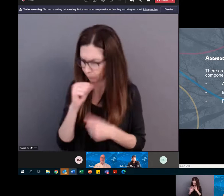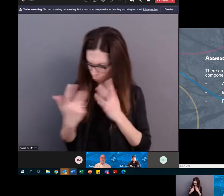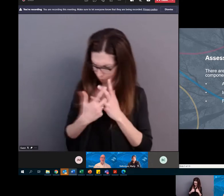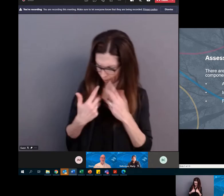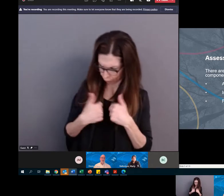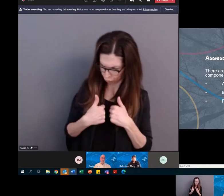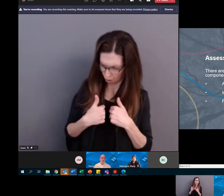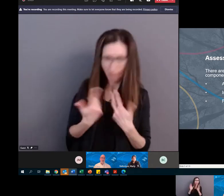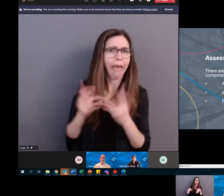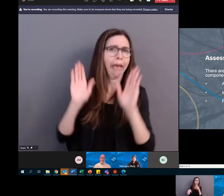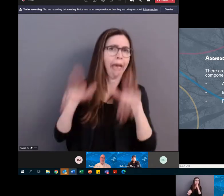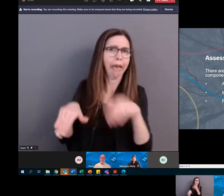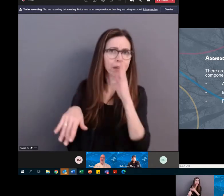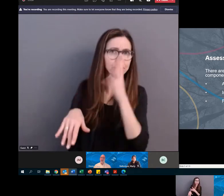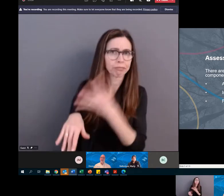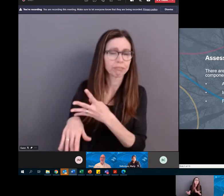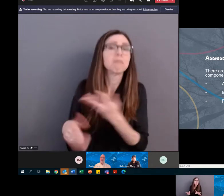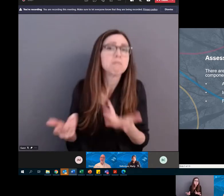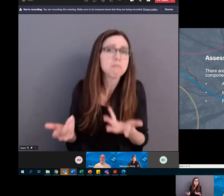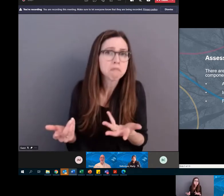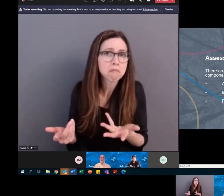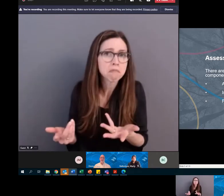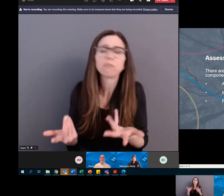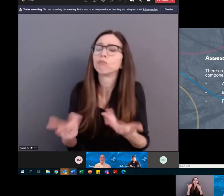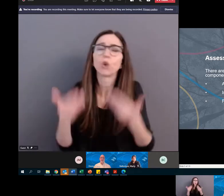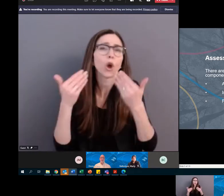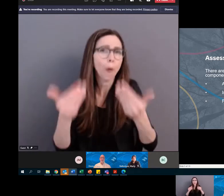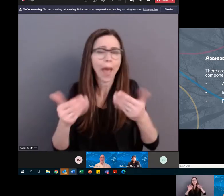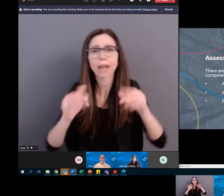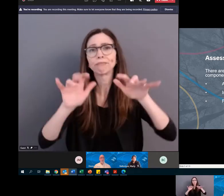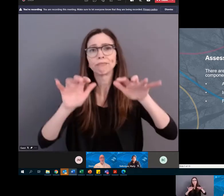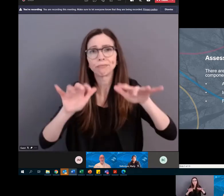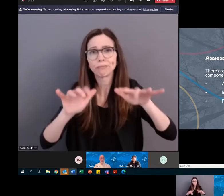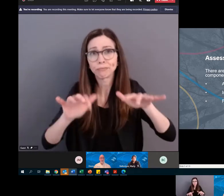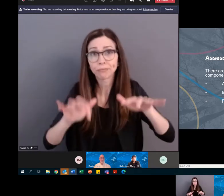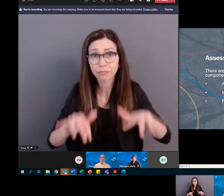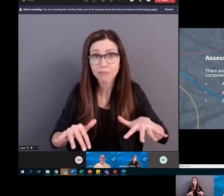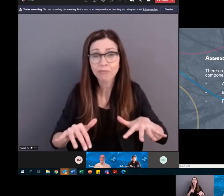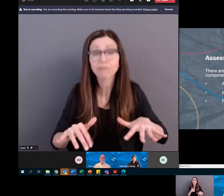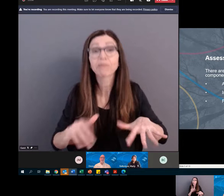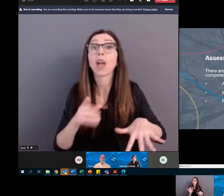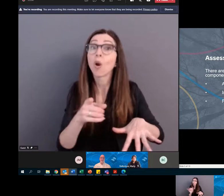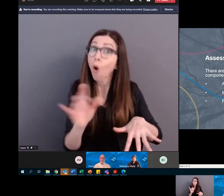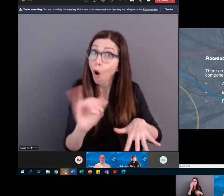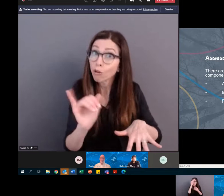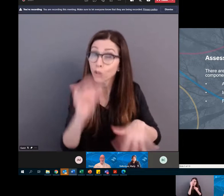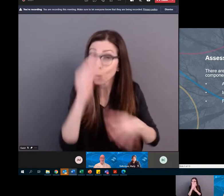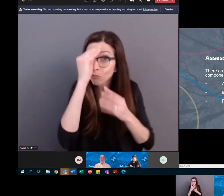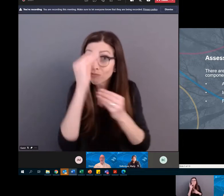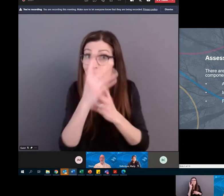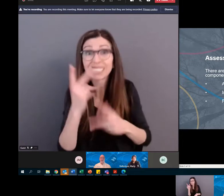logically apply to your project and fill those in and, of course, you can always clarify